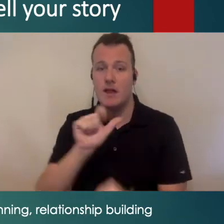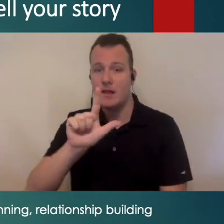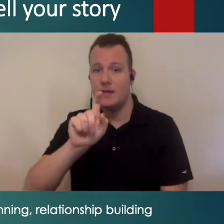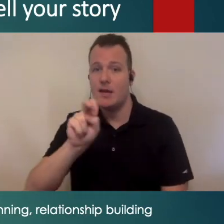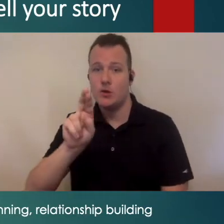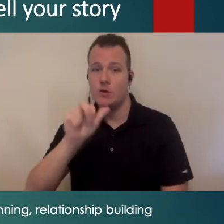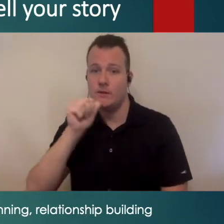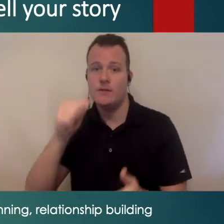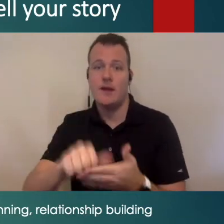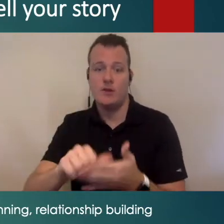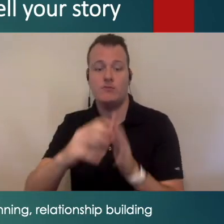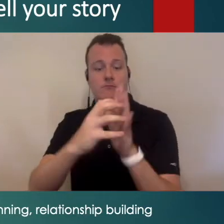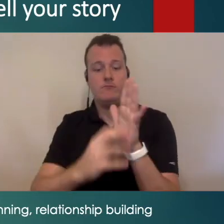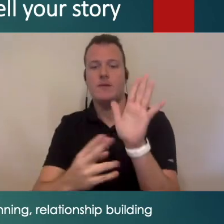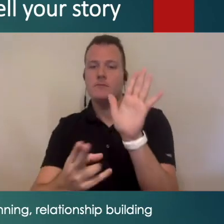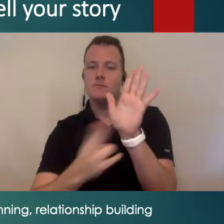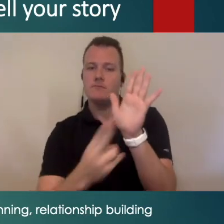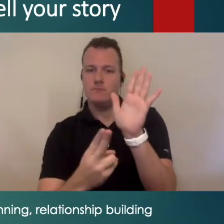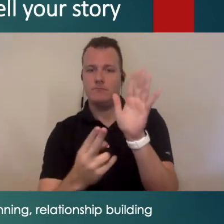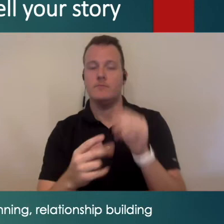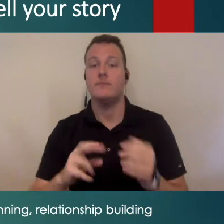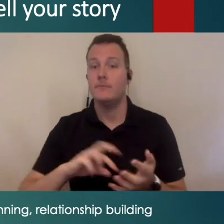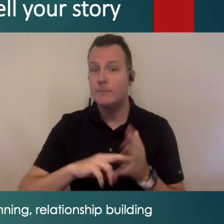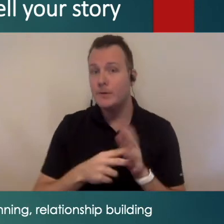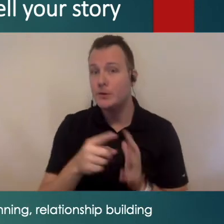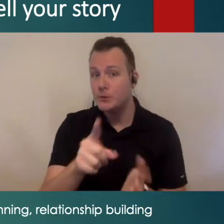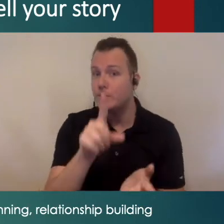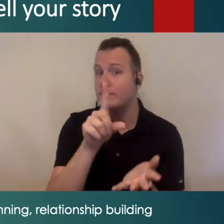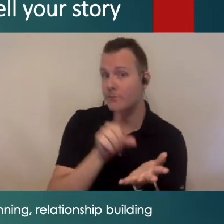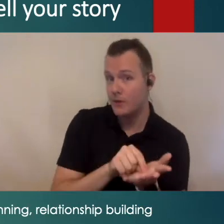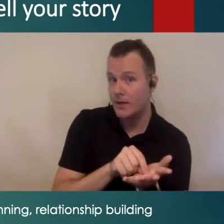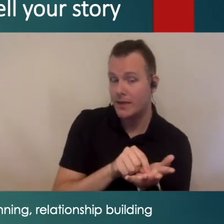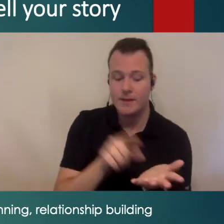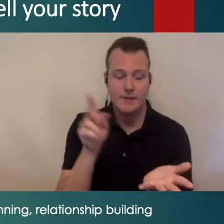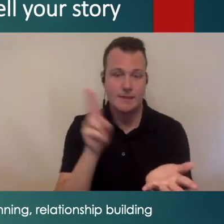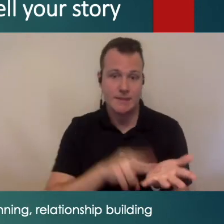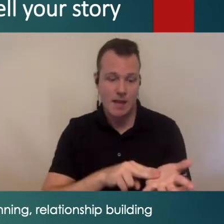you are done, sign it, and if that means that you need to print it out, sign it,